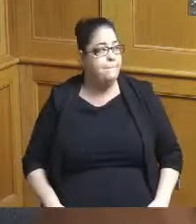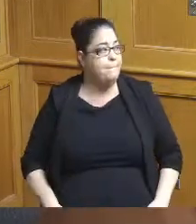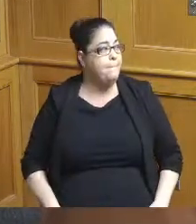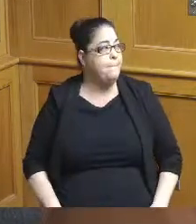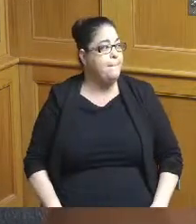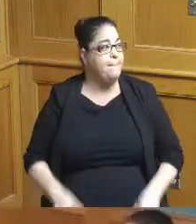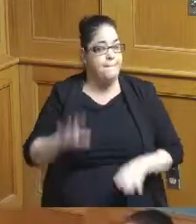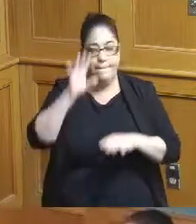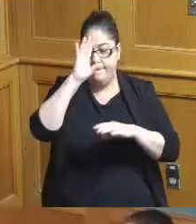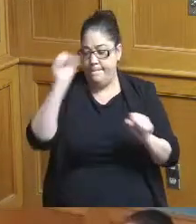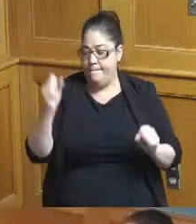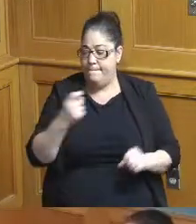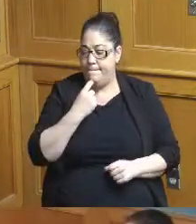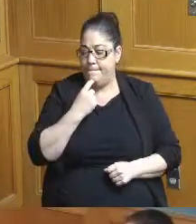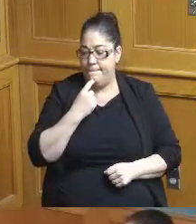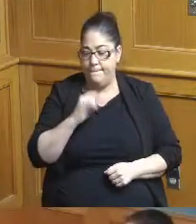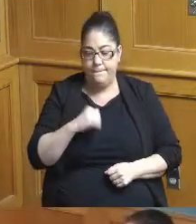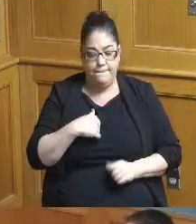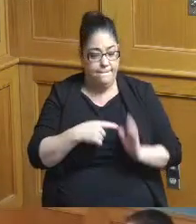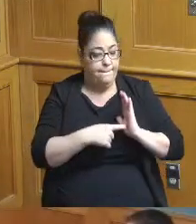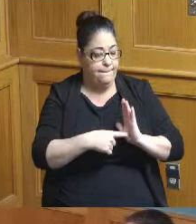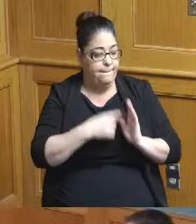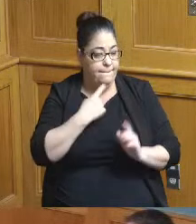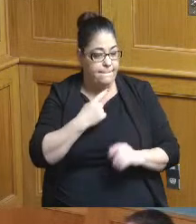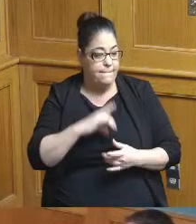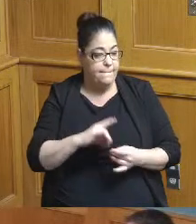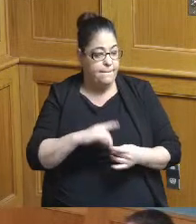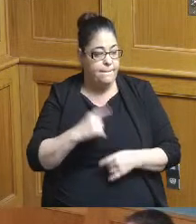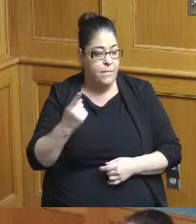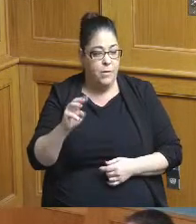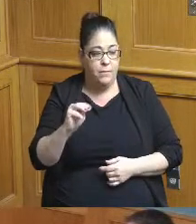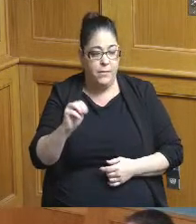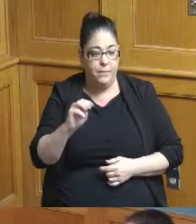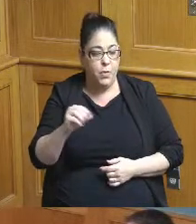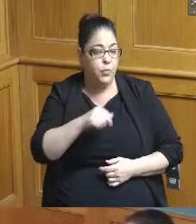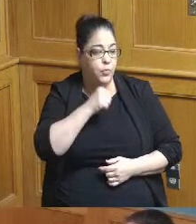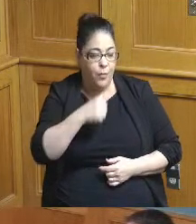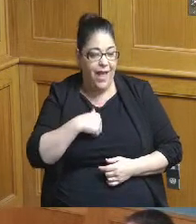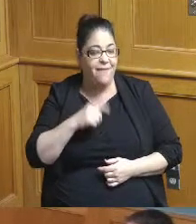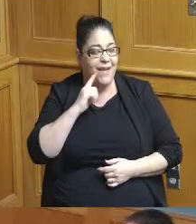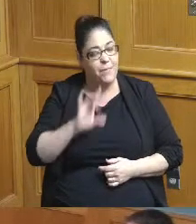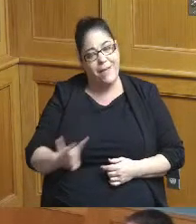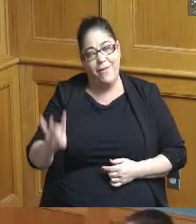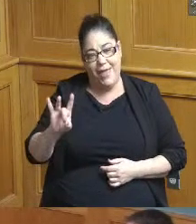I would say as Indicated the one memo that you don't have that has about eight items in there